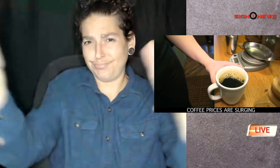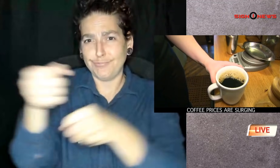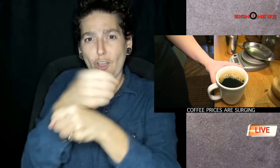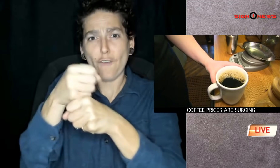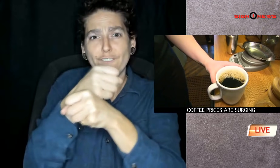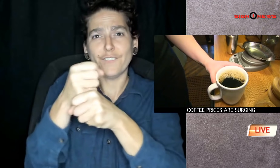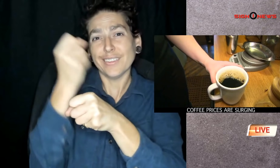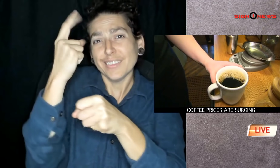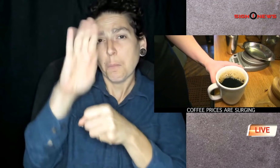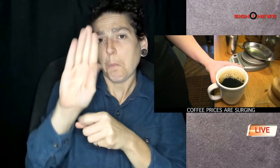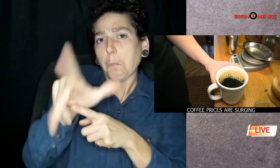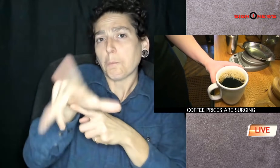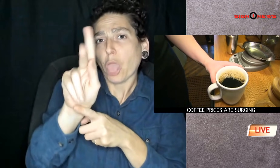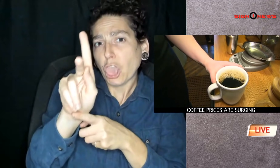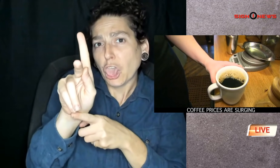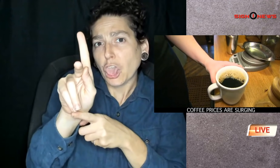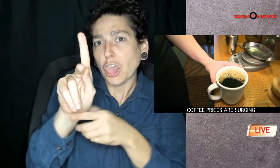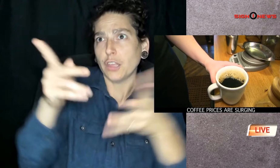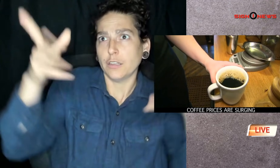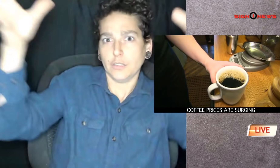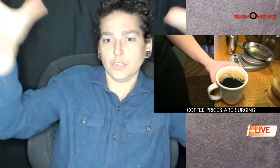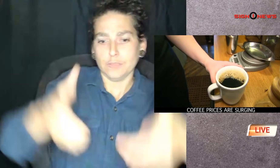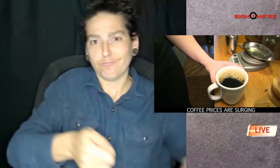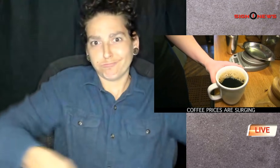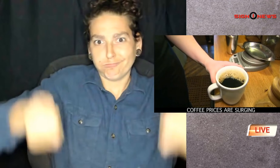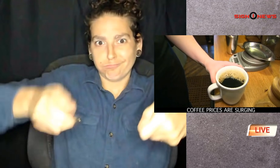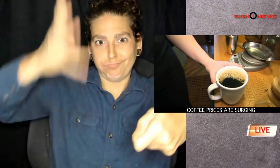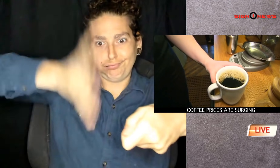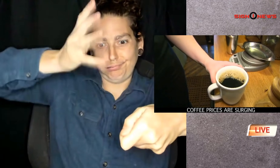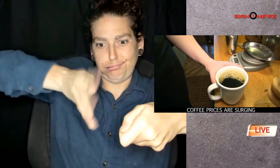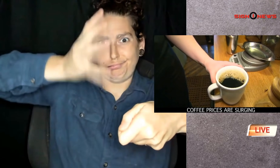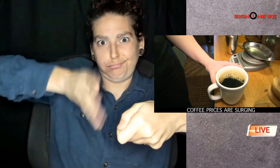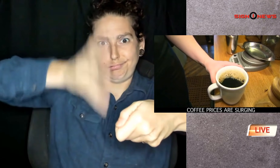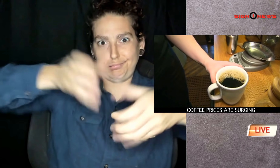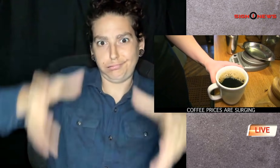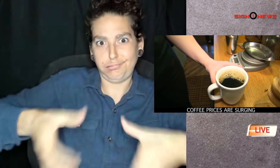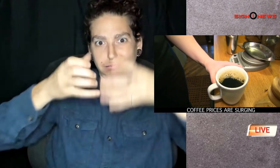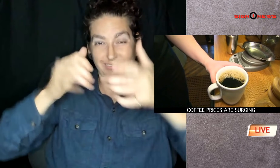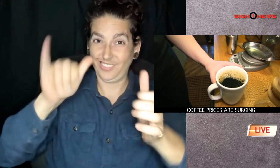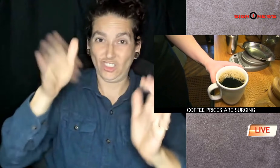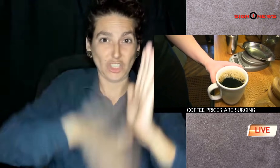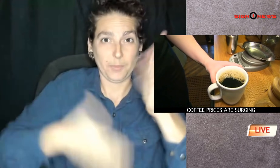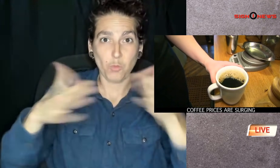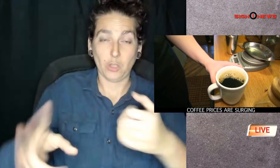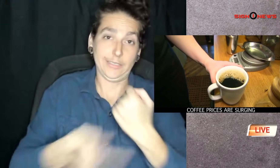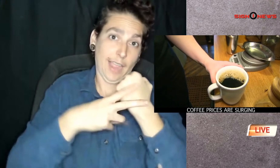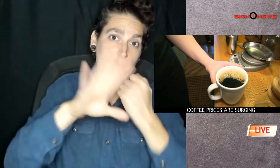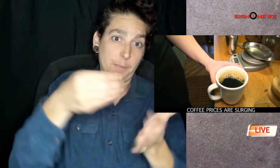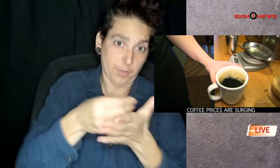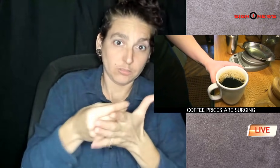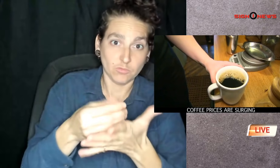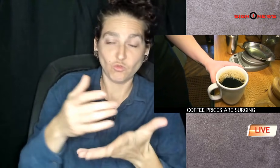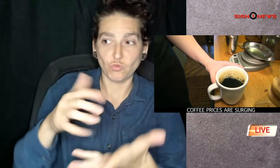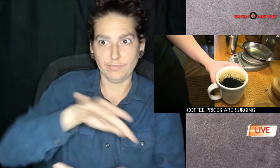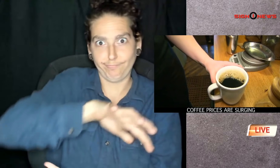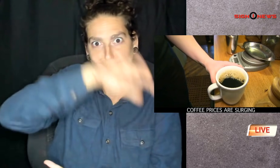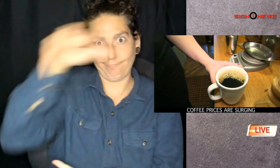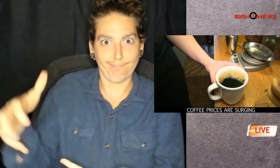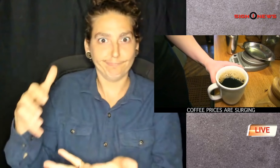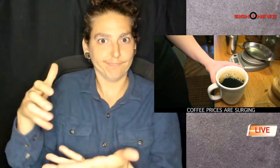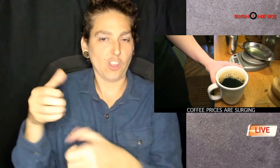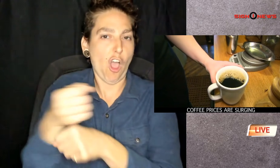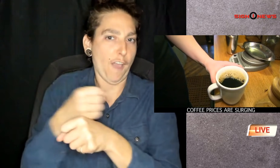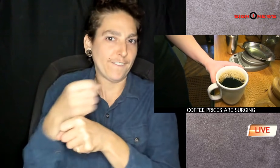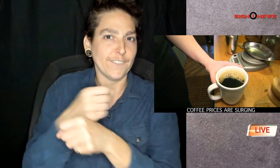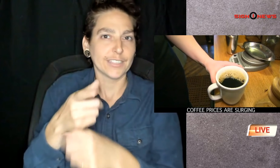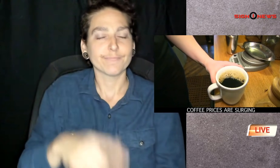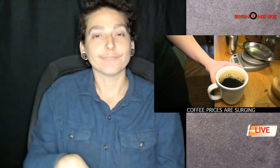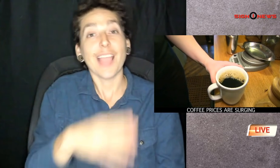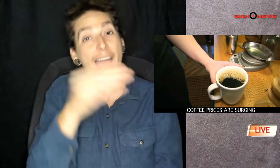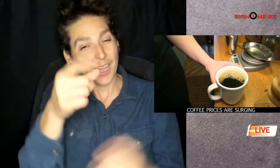and rows of coffee and buy it in bulk that's the cheap way to save money on coffee and